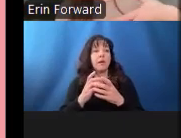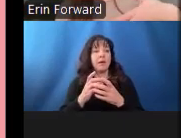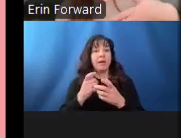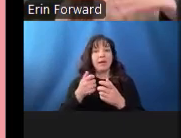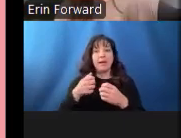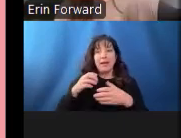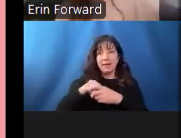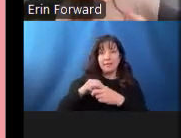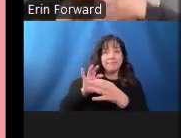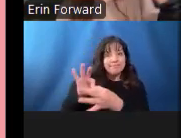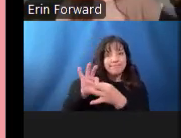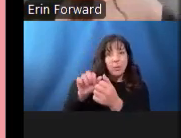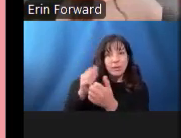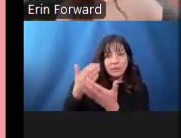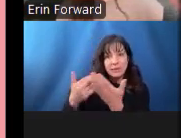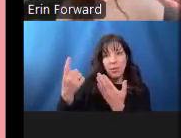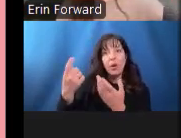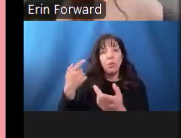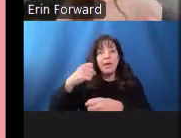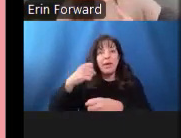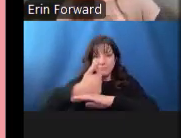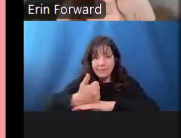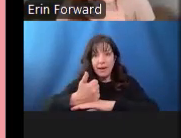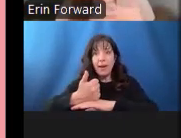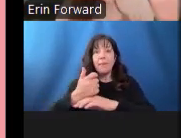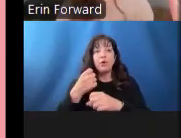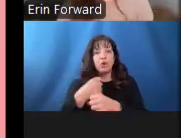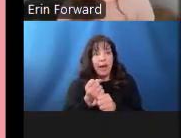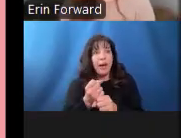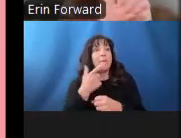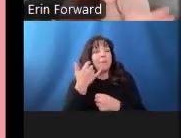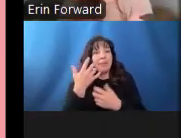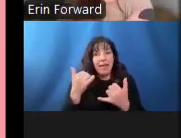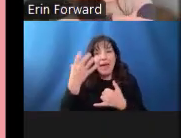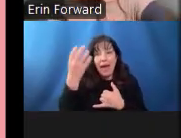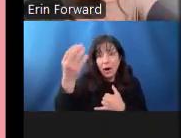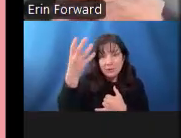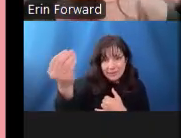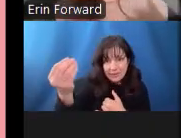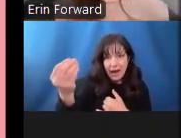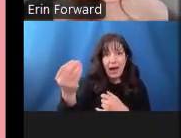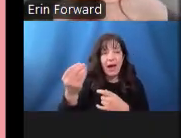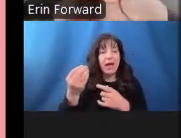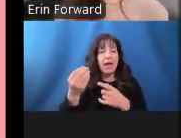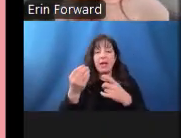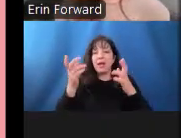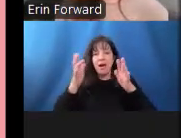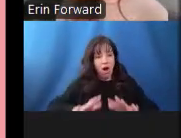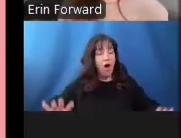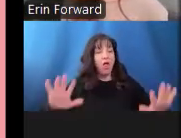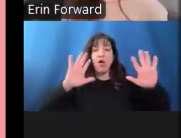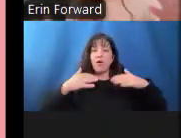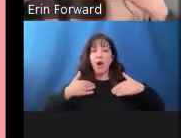so we created this, let's play outside. Let's explore outside. Let's get it all over our body, like the six month old that